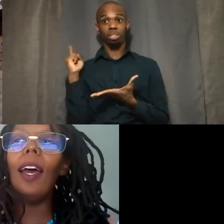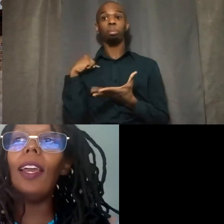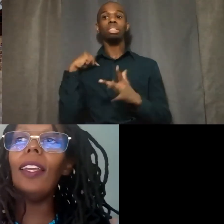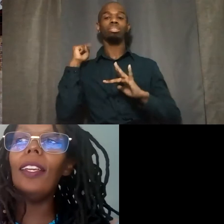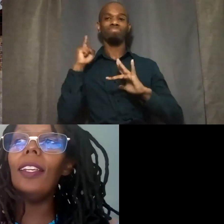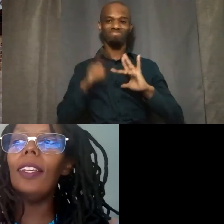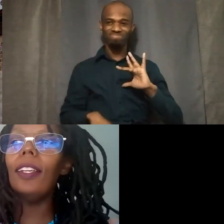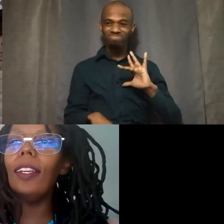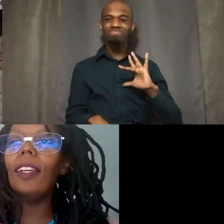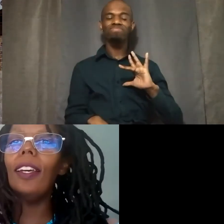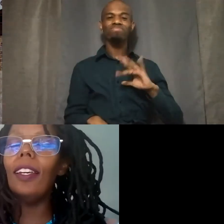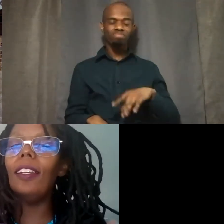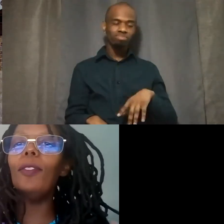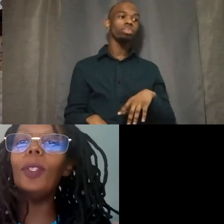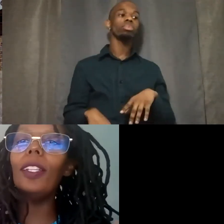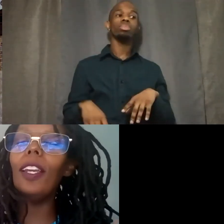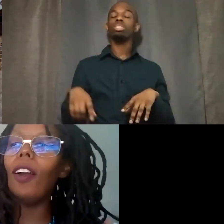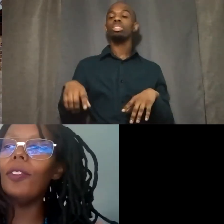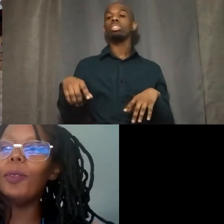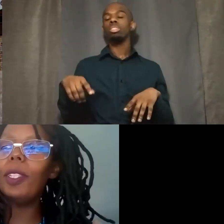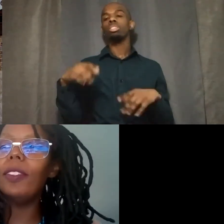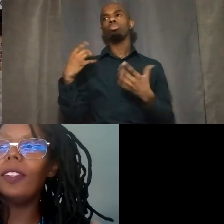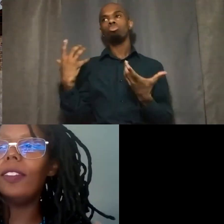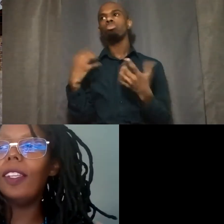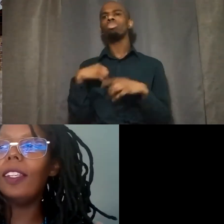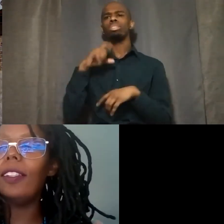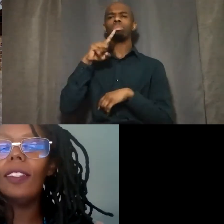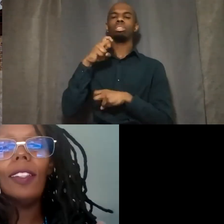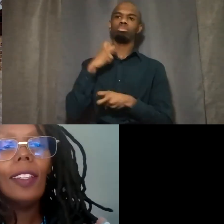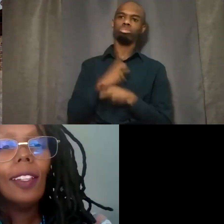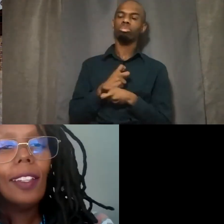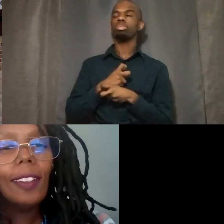I, it's really hard for me to take time off and not work